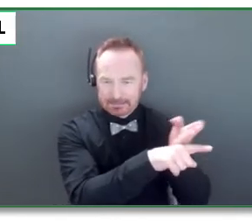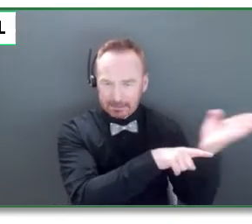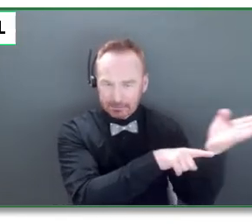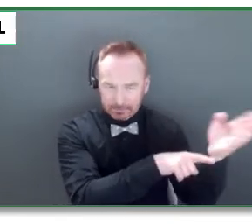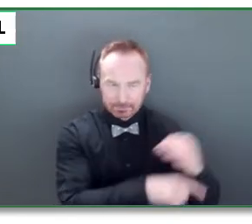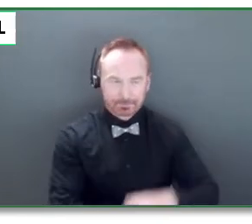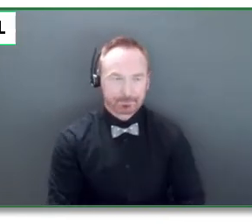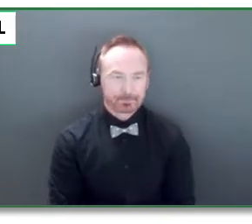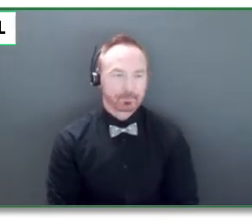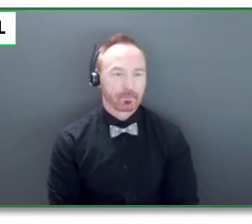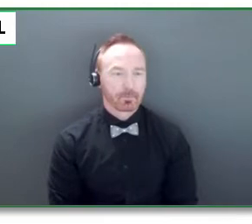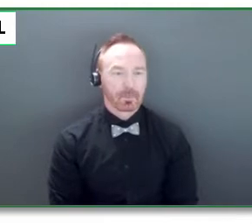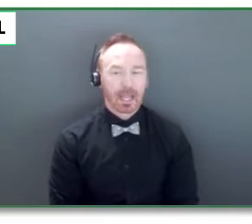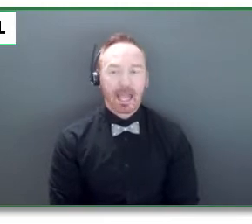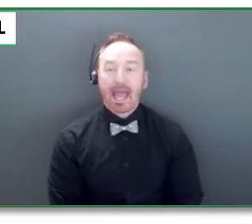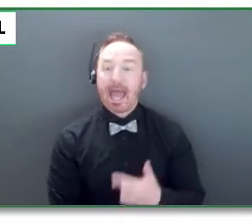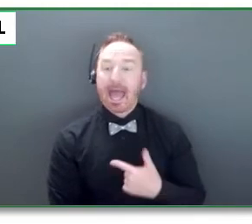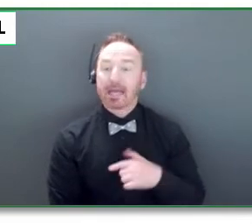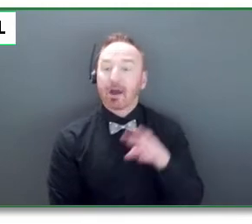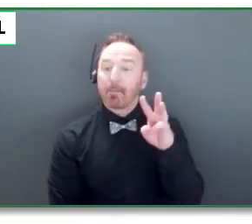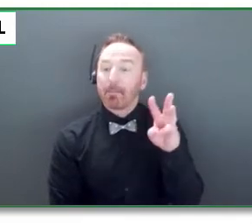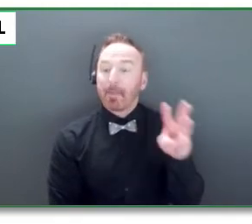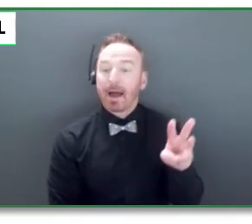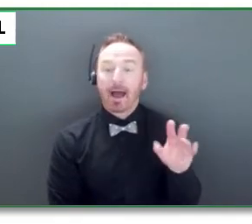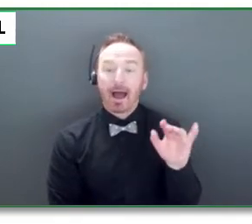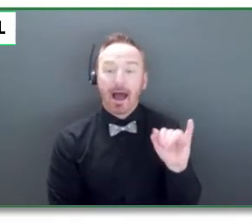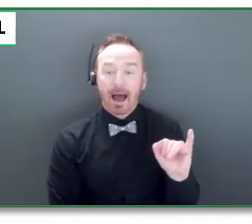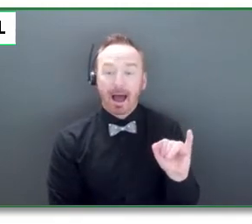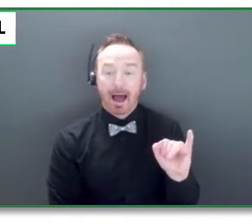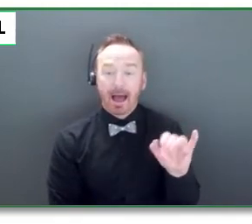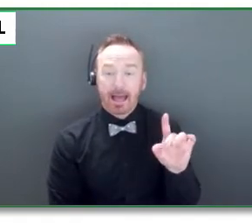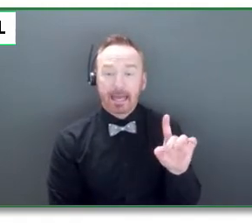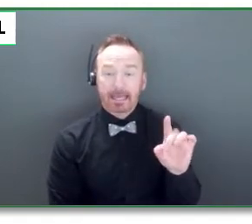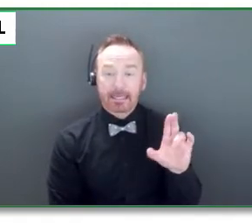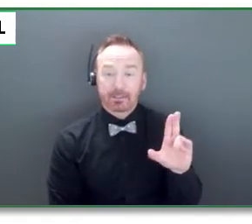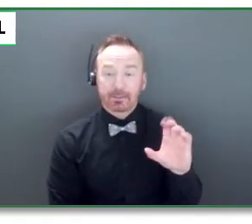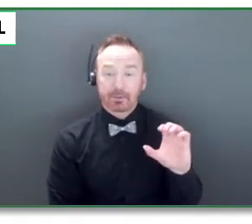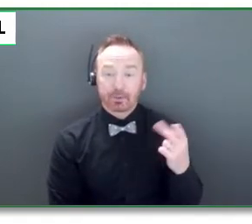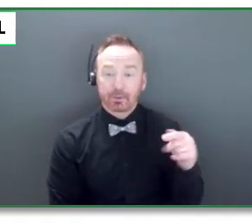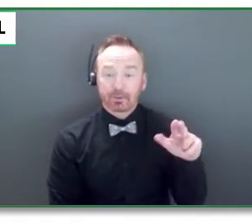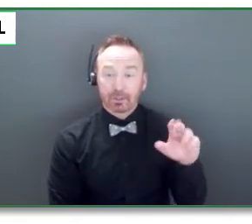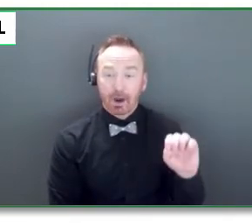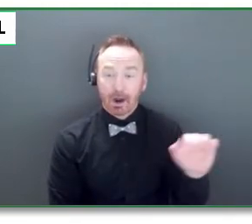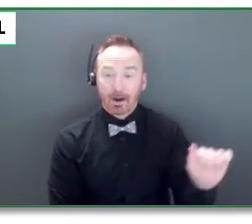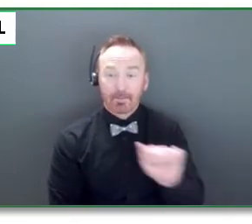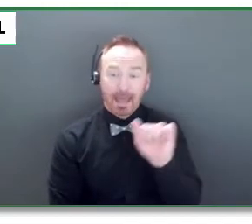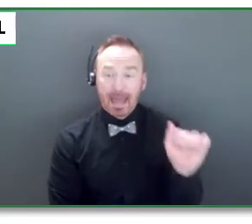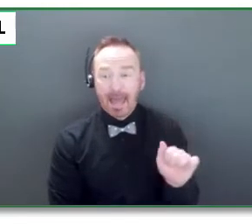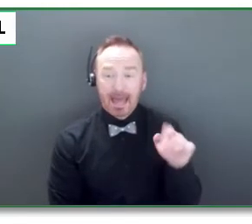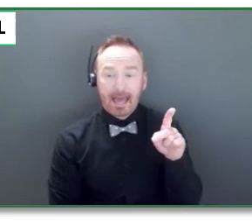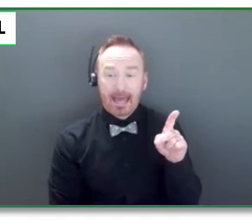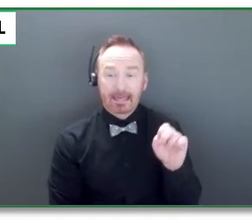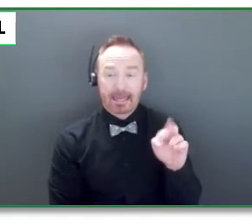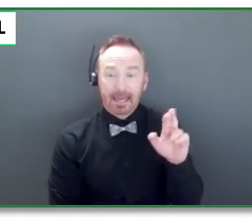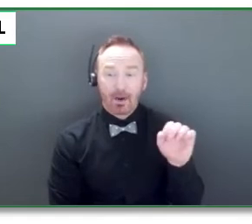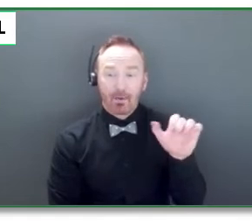how to get the trainings that we can get we can give sorry. And next.